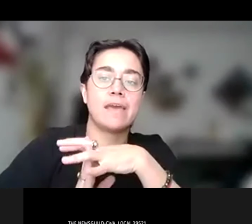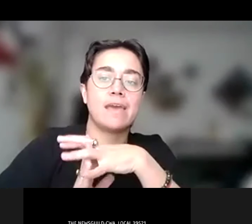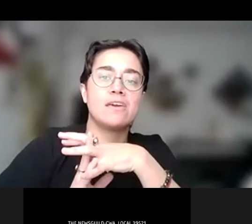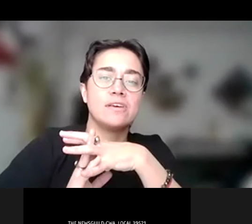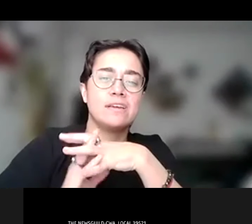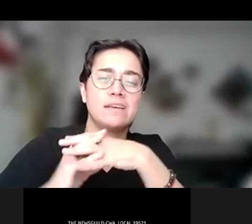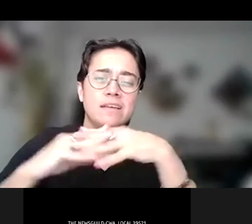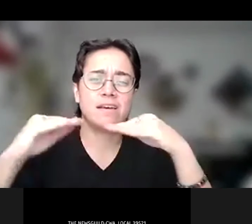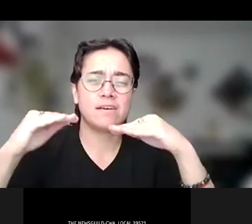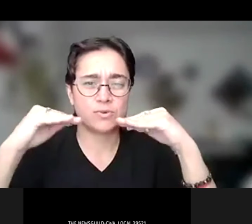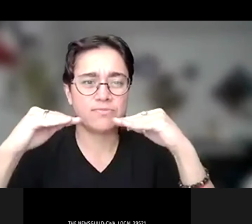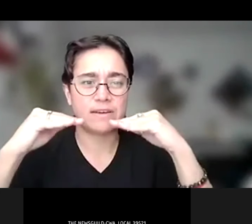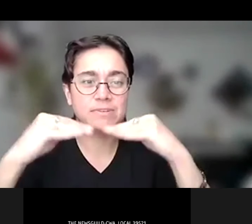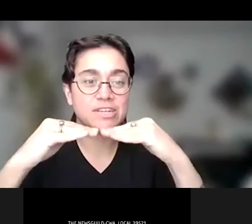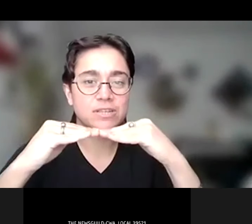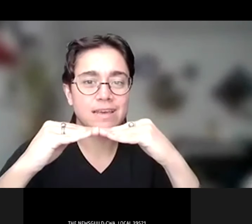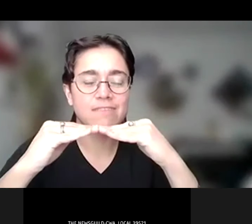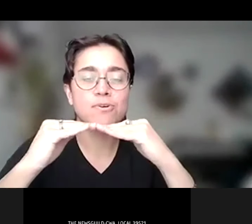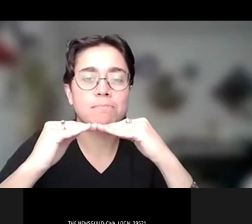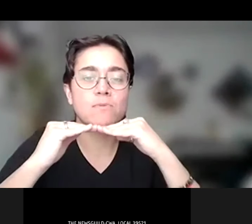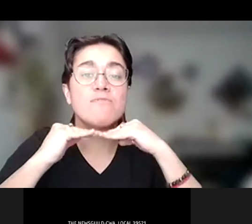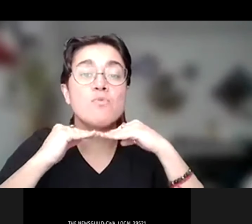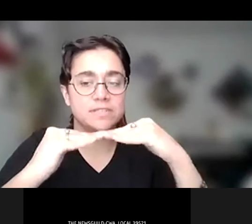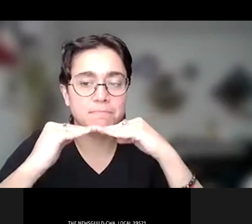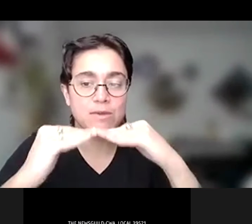to them. Like, committees that they might be on. That kind of stuff.